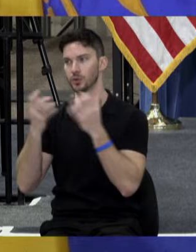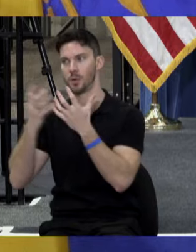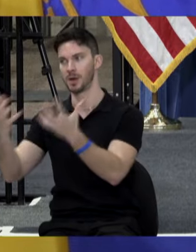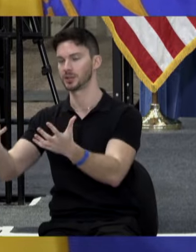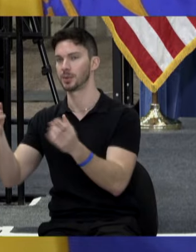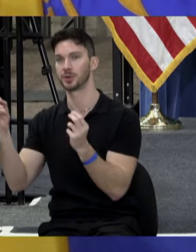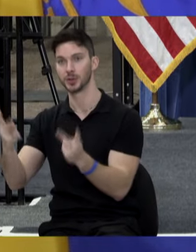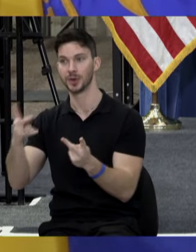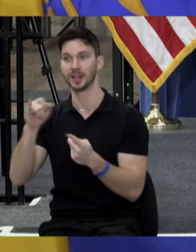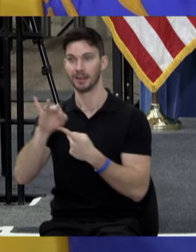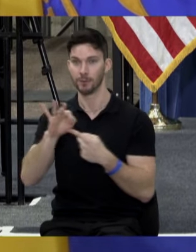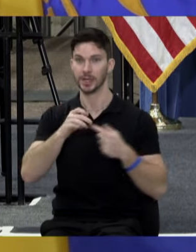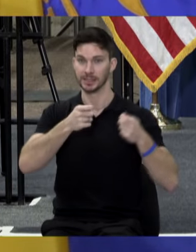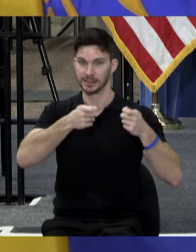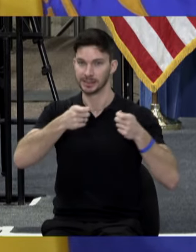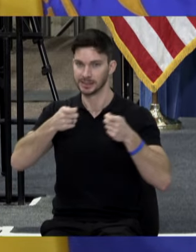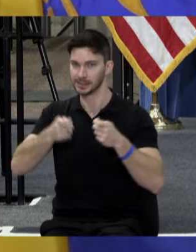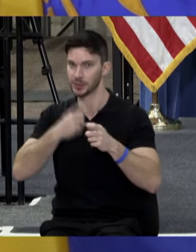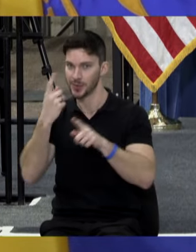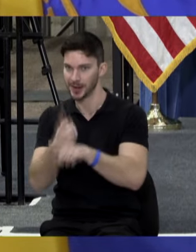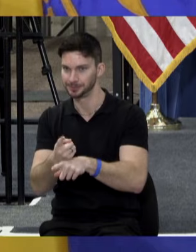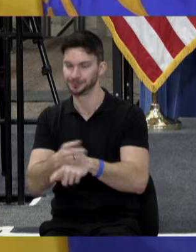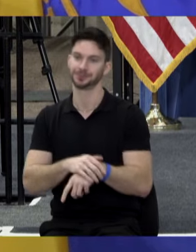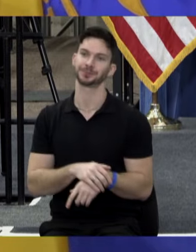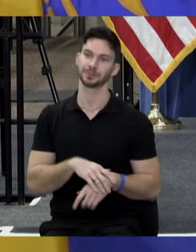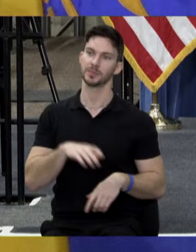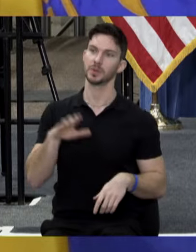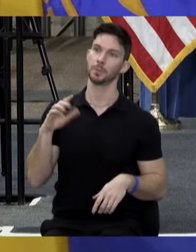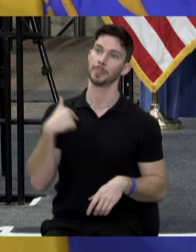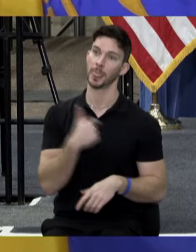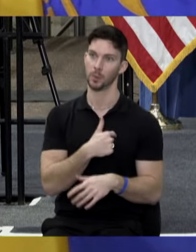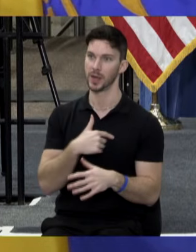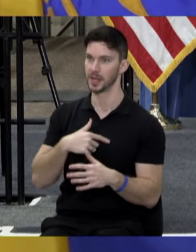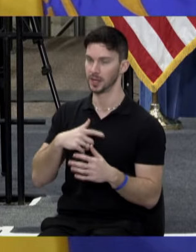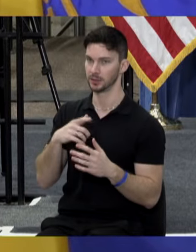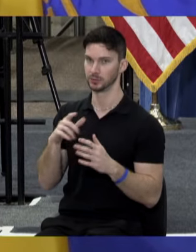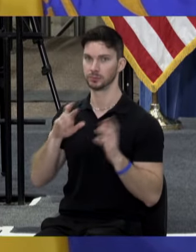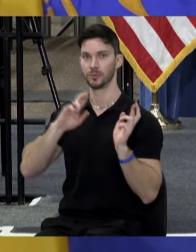stand ready to continue our partnership with the administration to ensure all of the insights we're